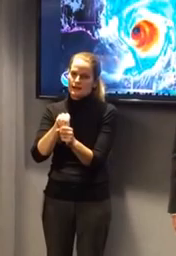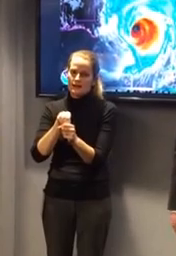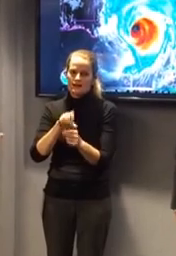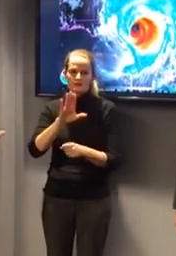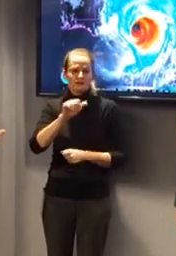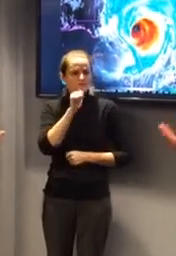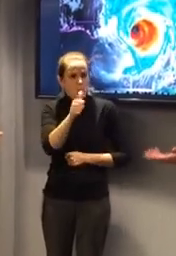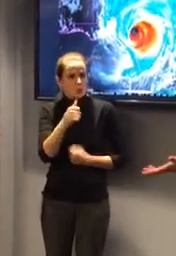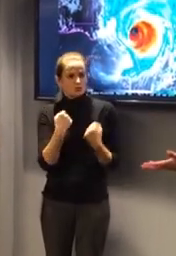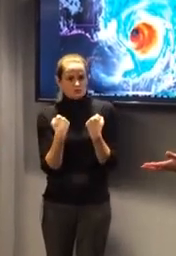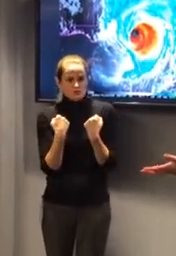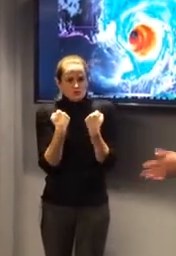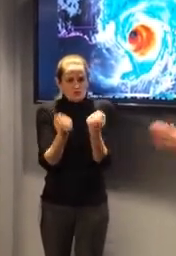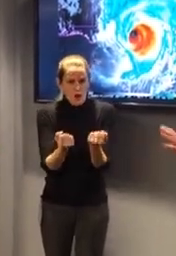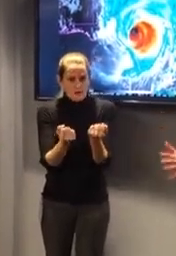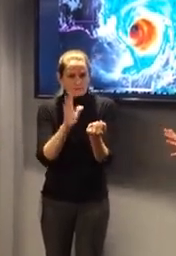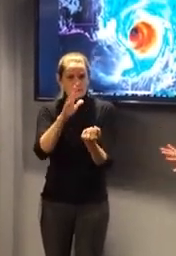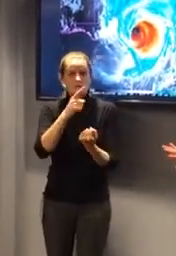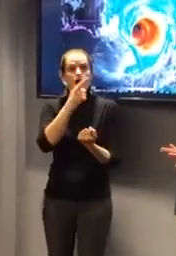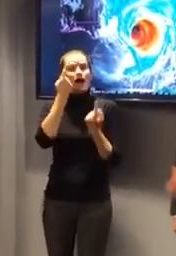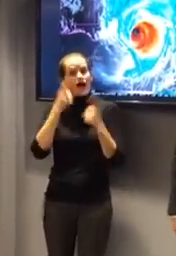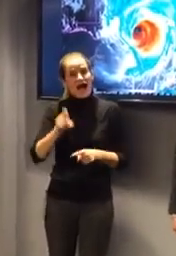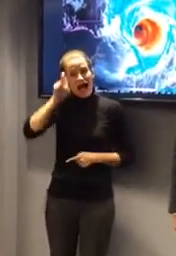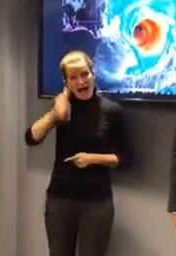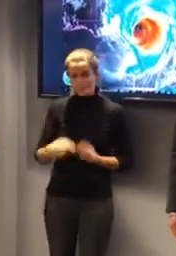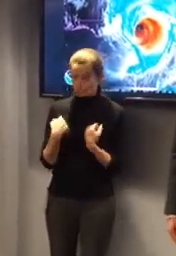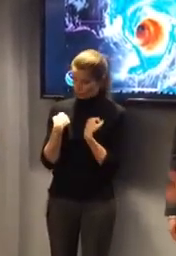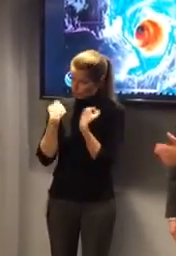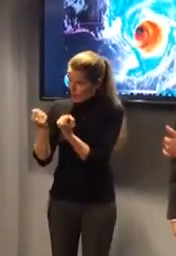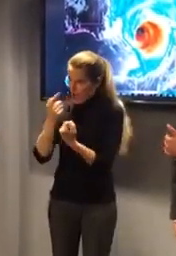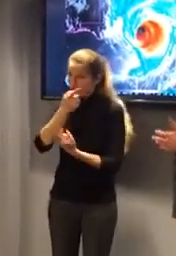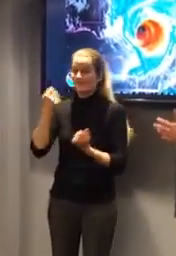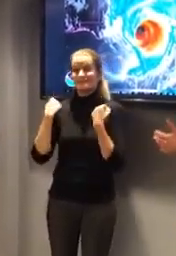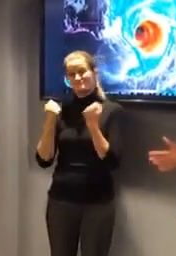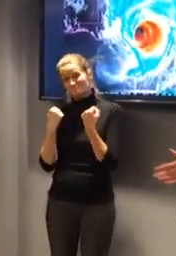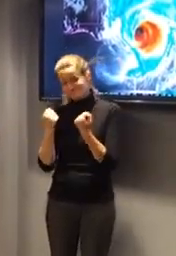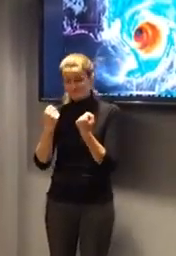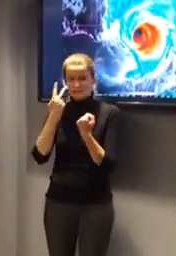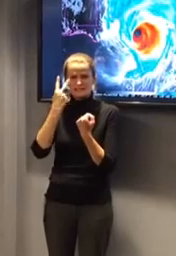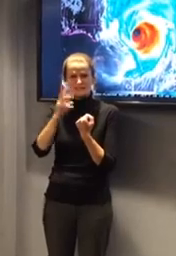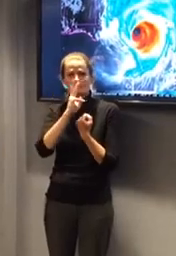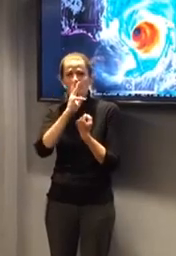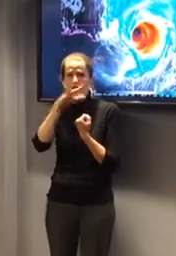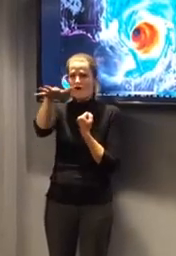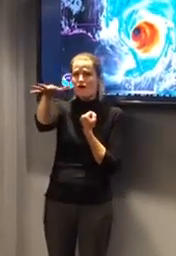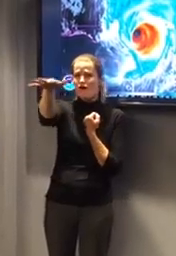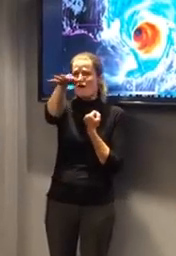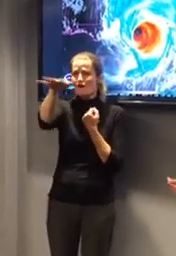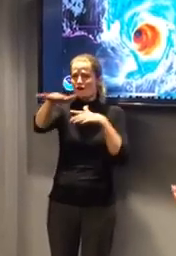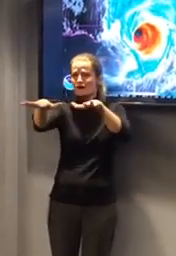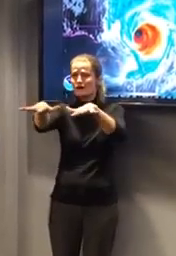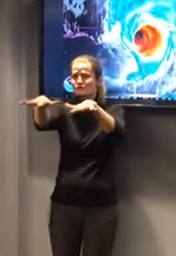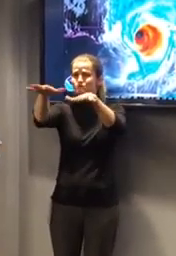If you see a flooded road in front of you, don't drive through it. It doesn't take much water to swift your car away- your vehicle - away.